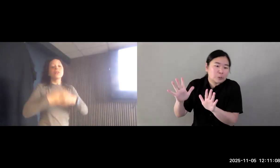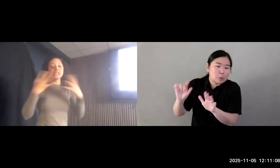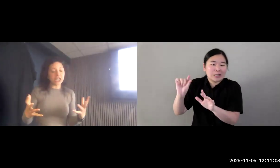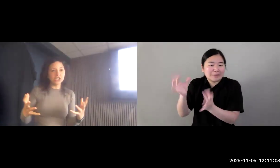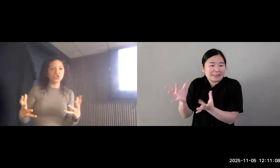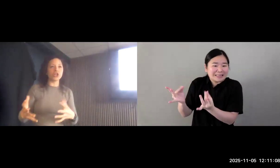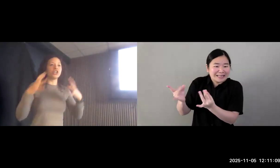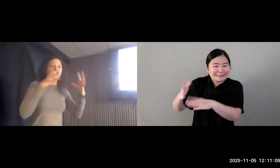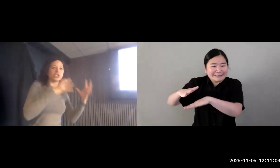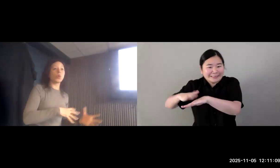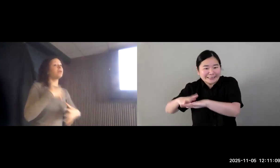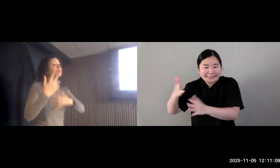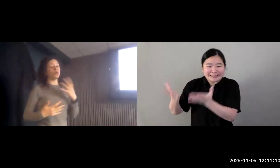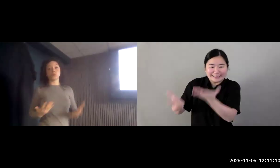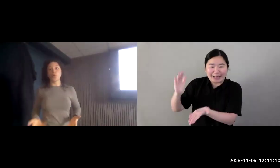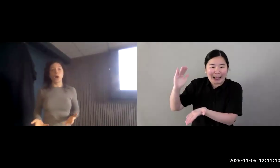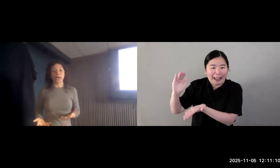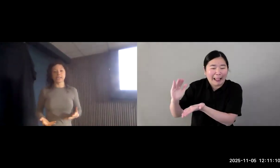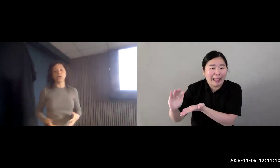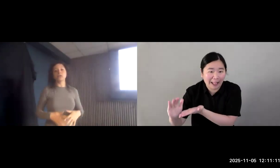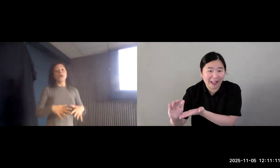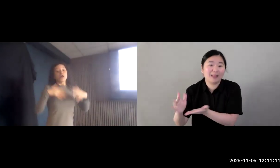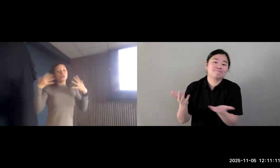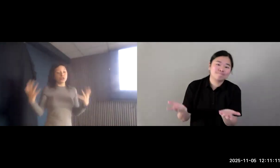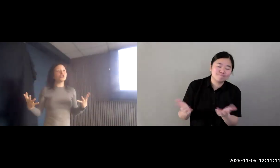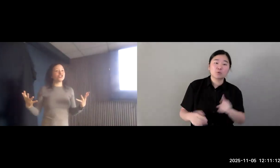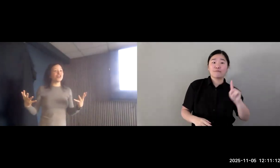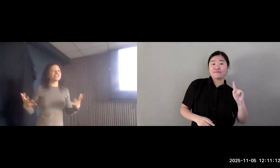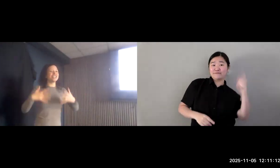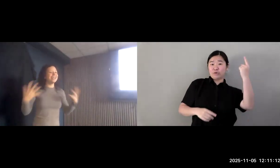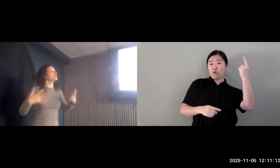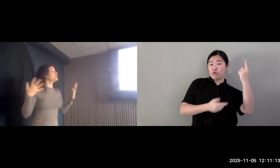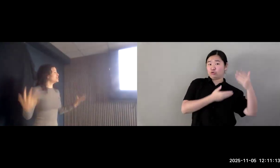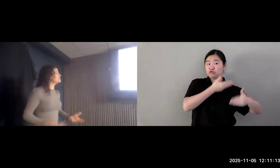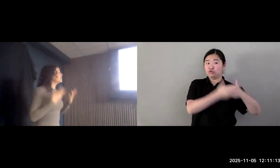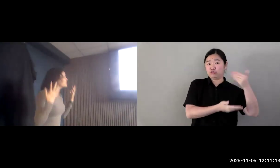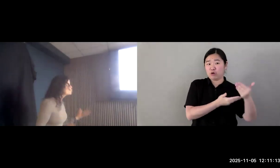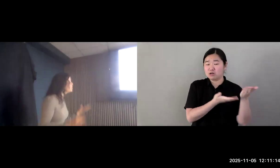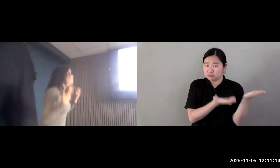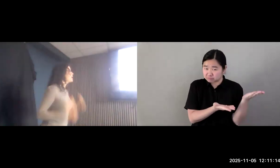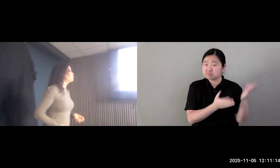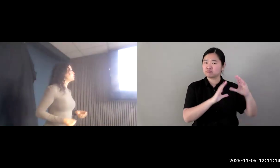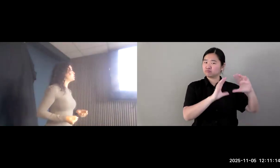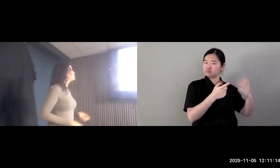The second generation as well, that views more ISL. The third generation here, you can see an extreme language shift.